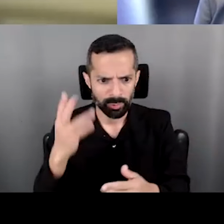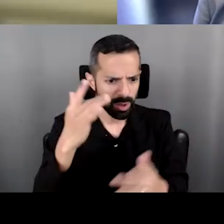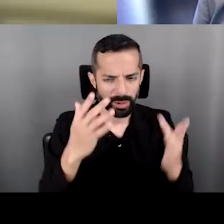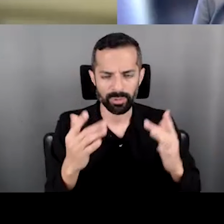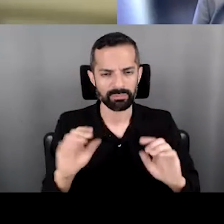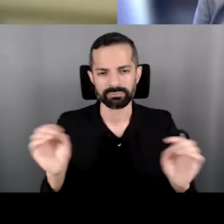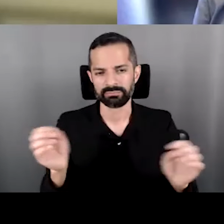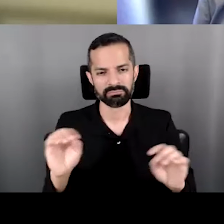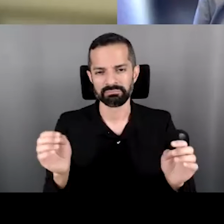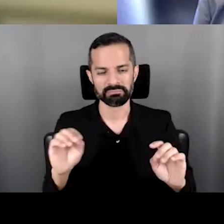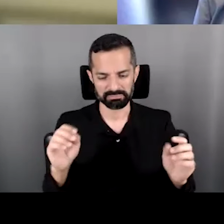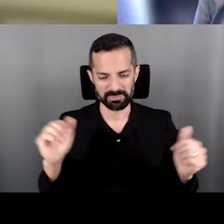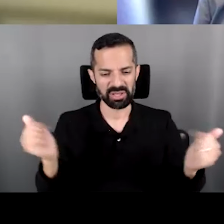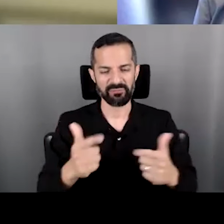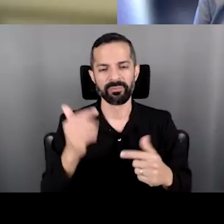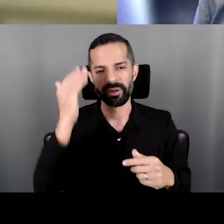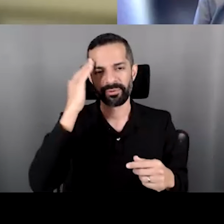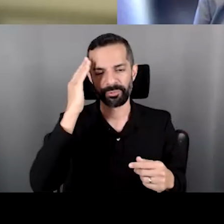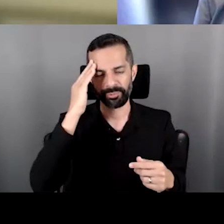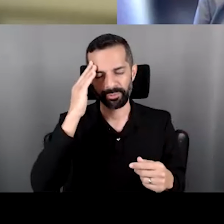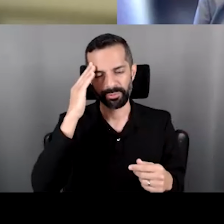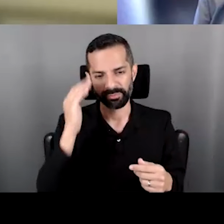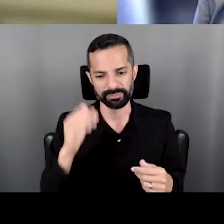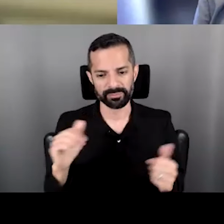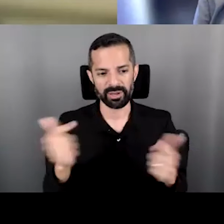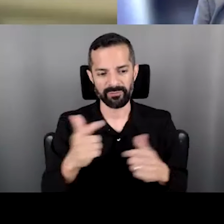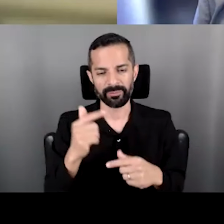so we can make sure everyone is resourced appropriately.